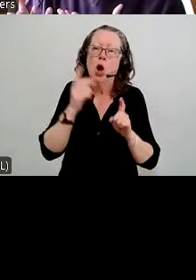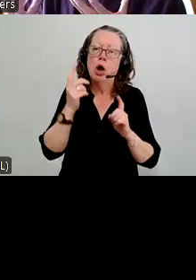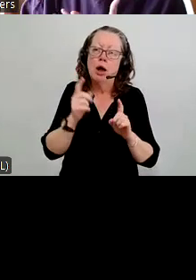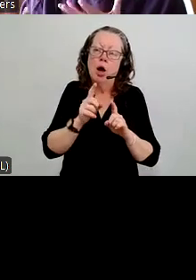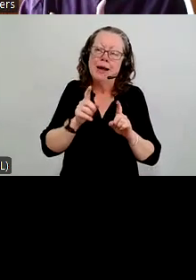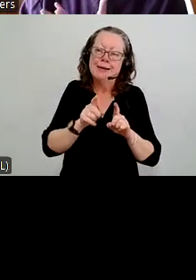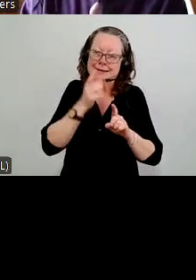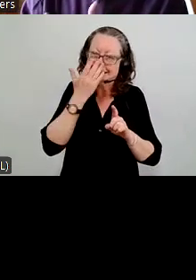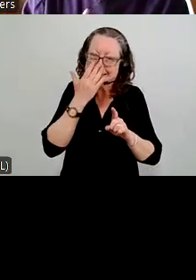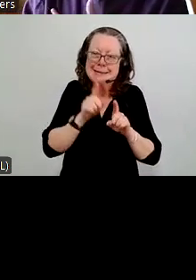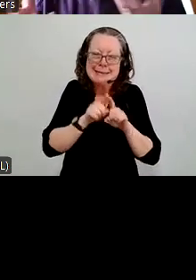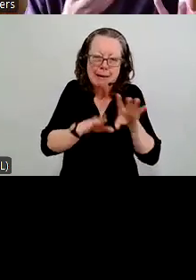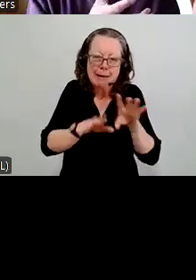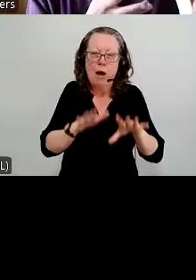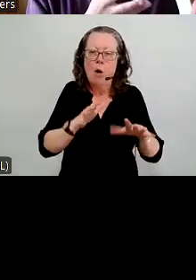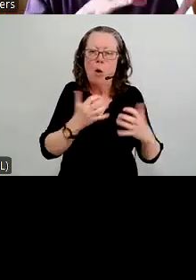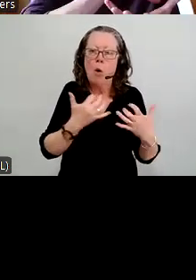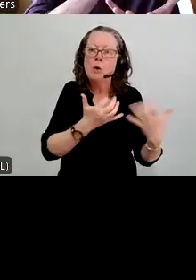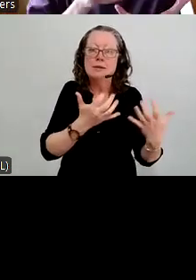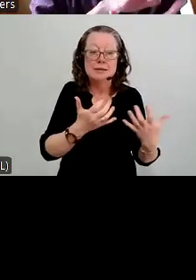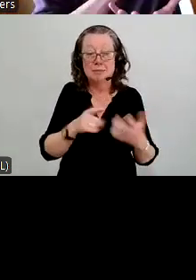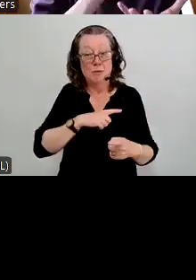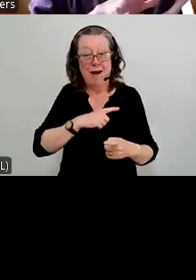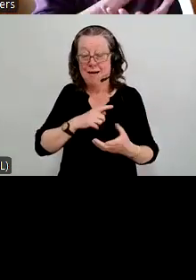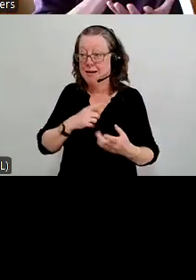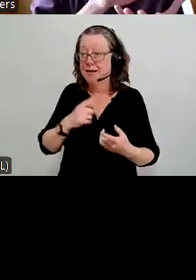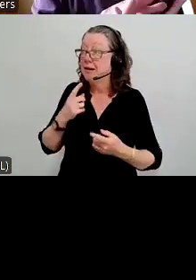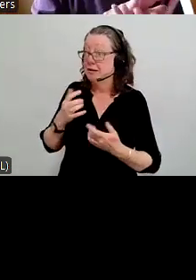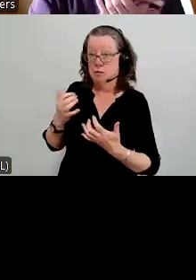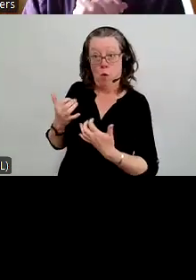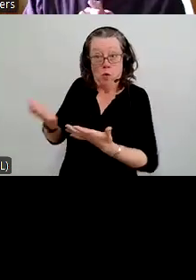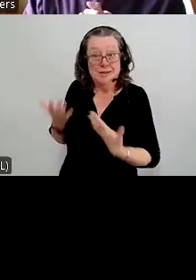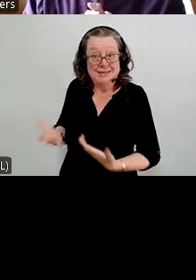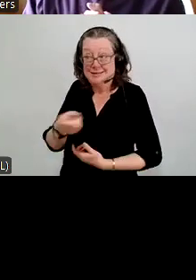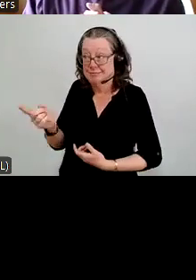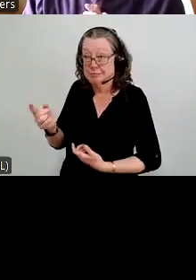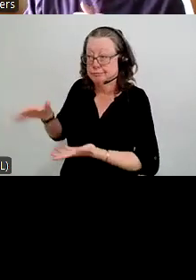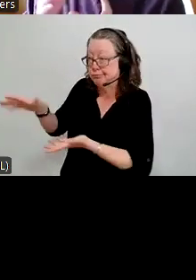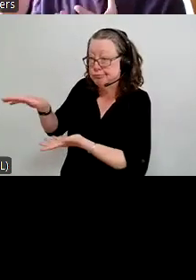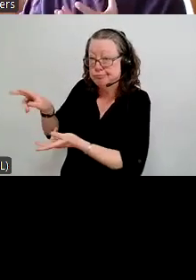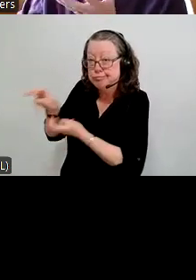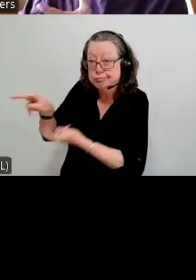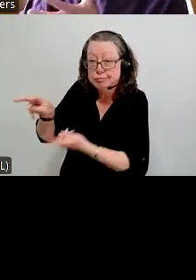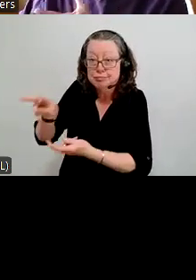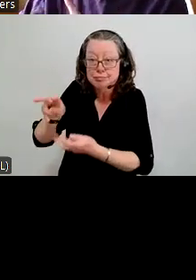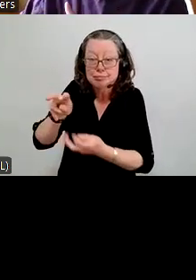If you've got all this data that's going into your Pixel database of these users about people that have done an action,